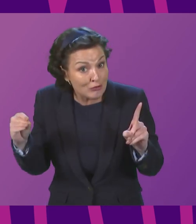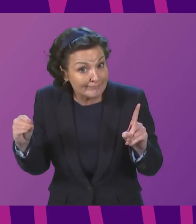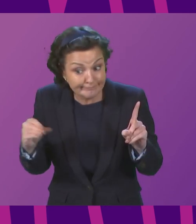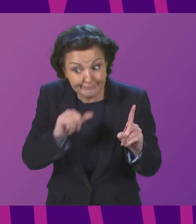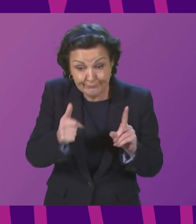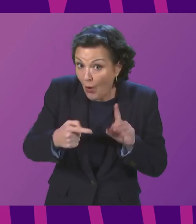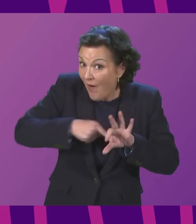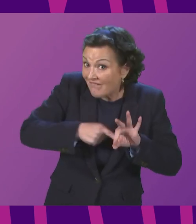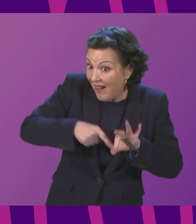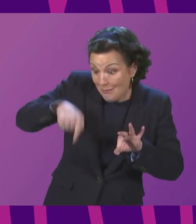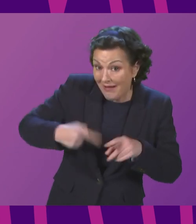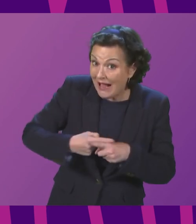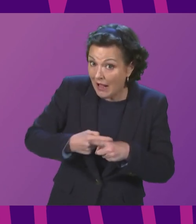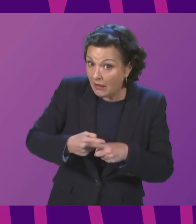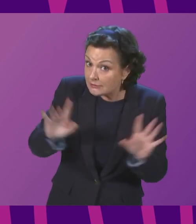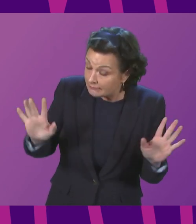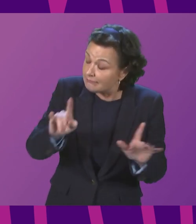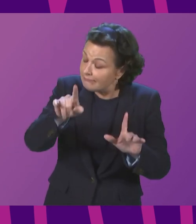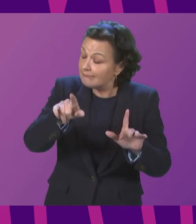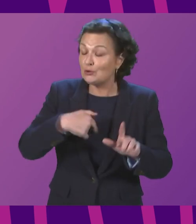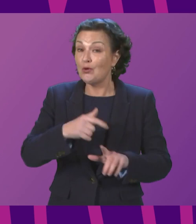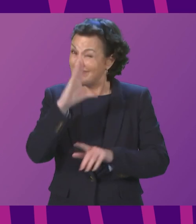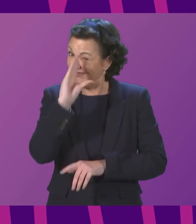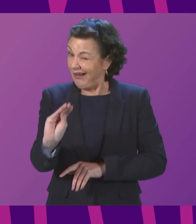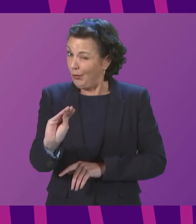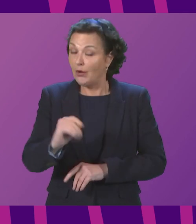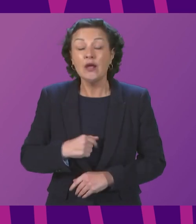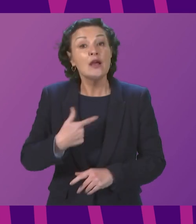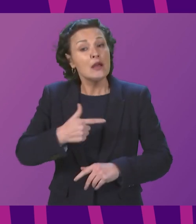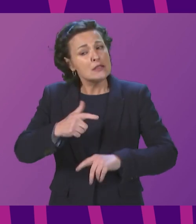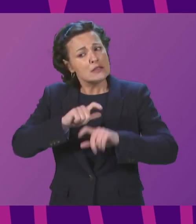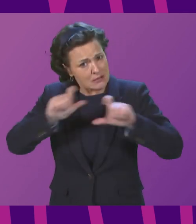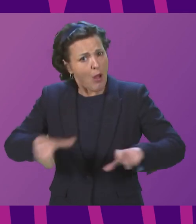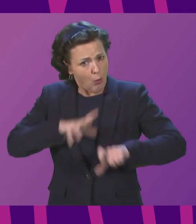We want to consult properly in order to target the money as well as we can at those who need